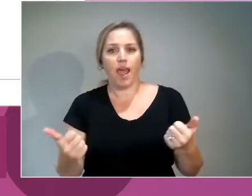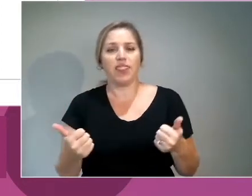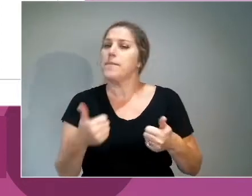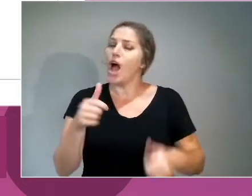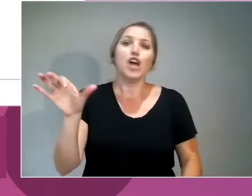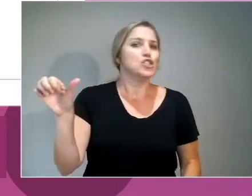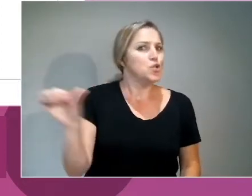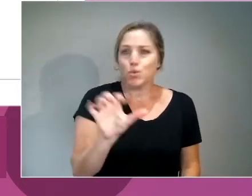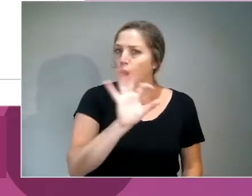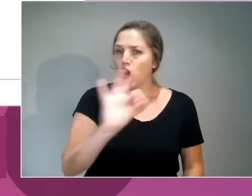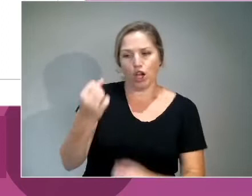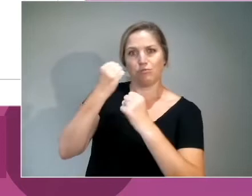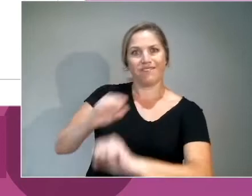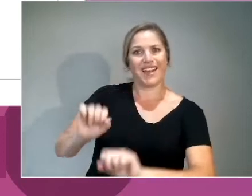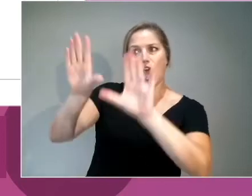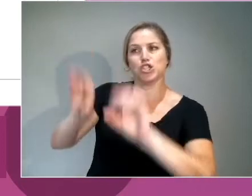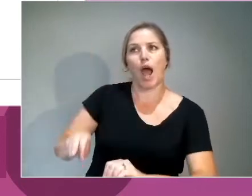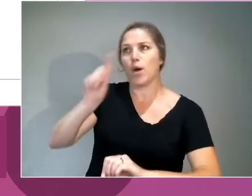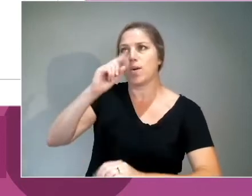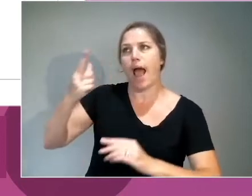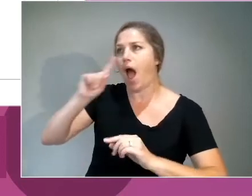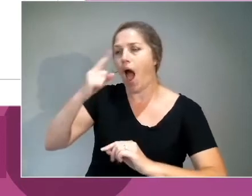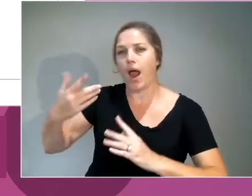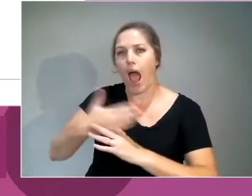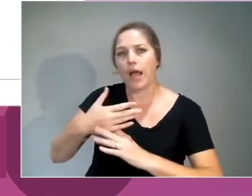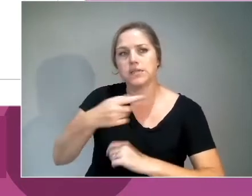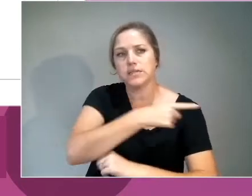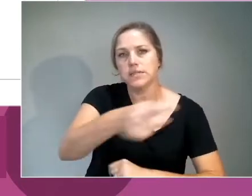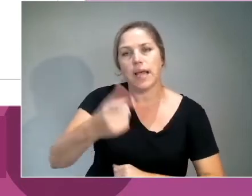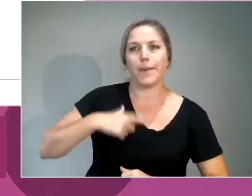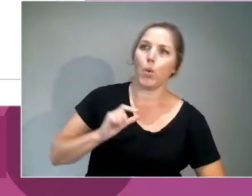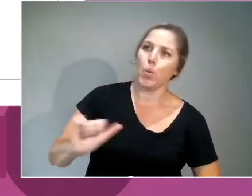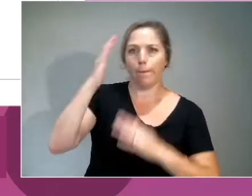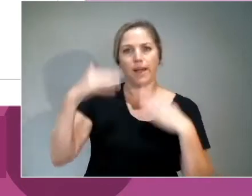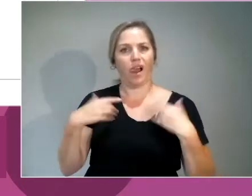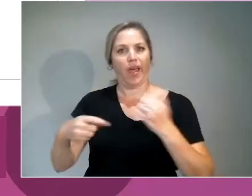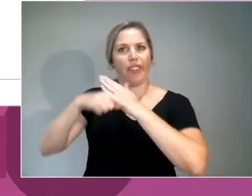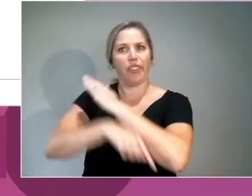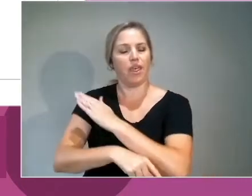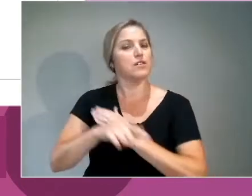make a contribution. In that sense, it's about providing real choice and real hope to people,